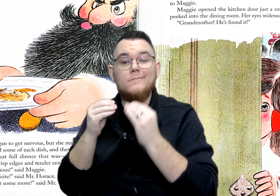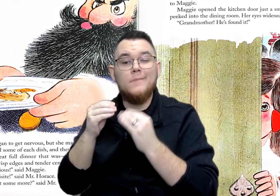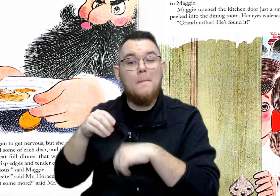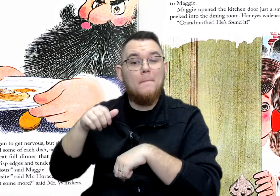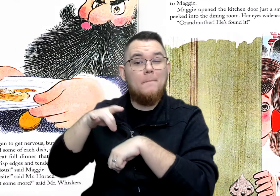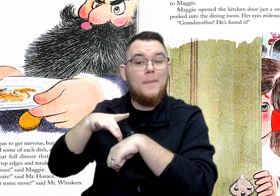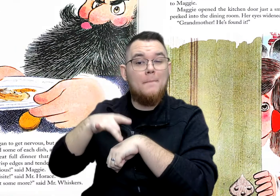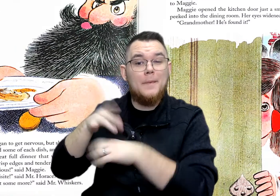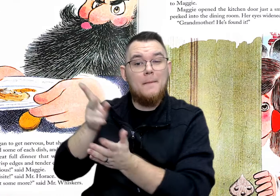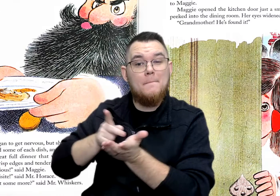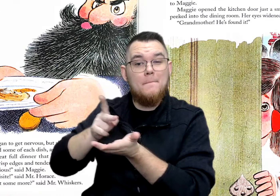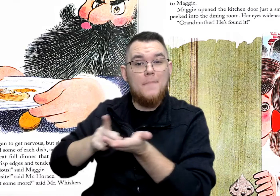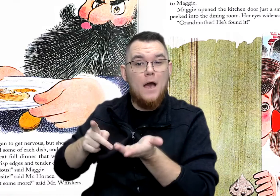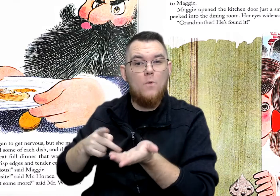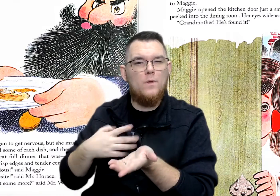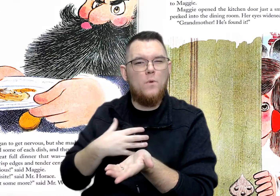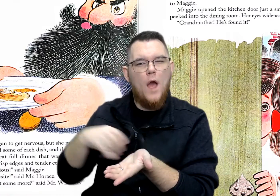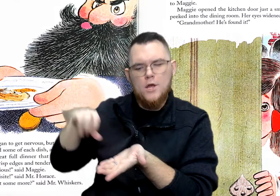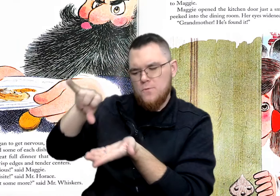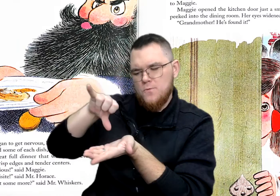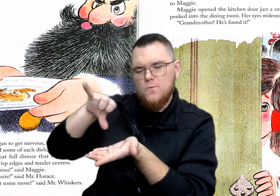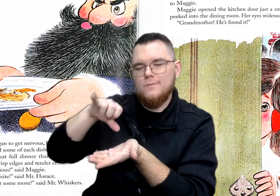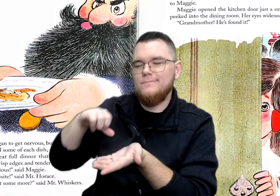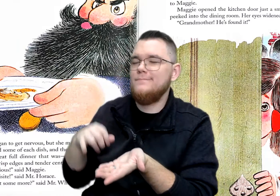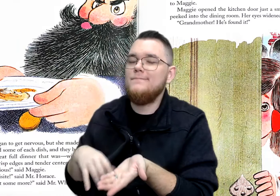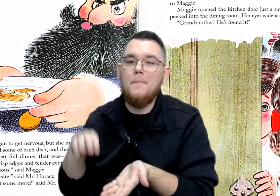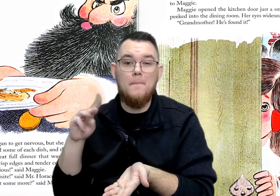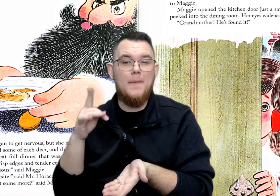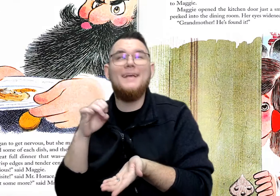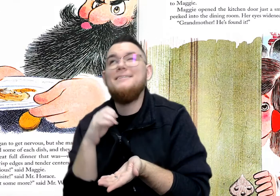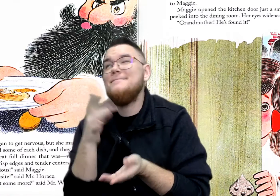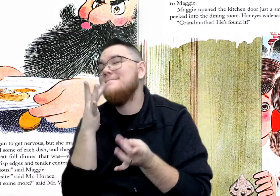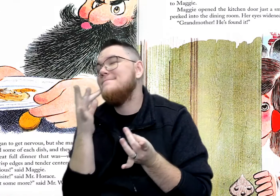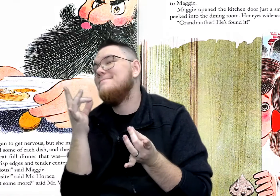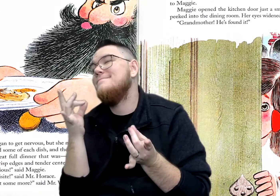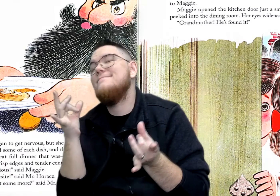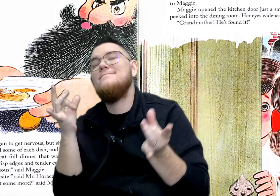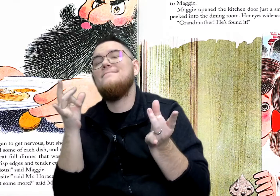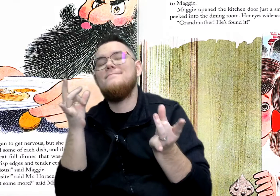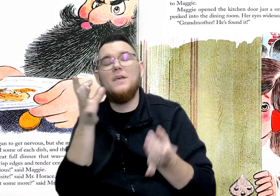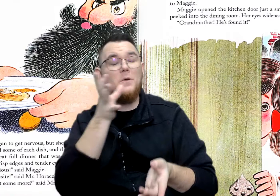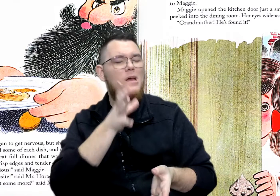“How delicious,” said Maggie. “How delightful,” said Grandmother.